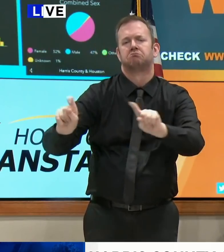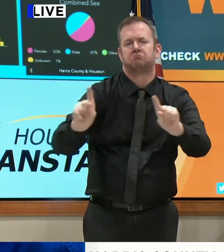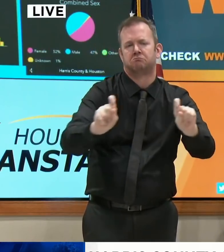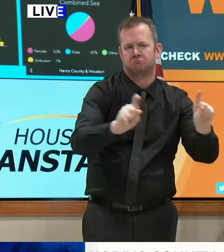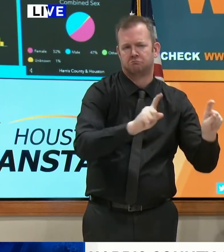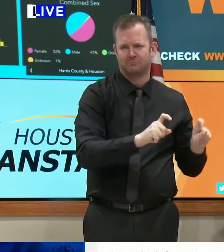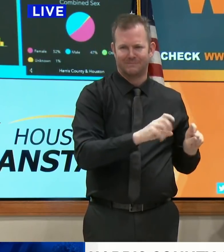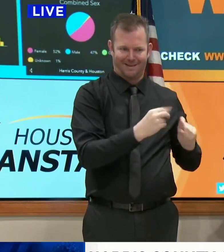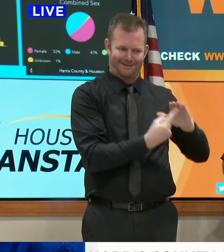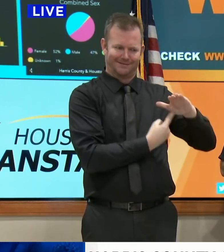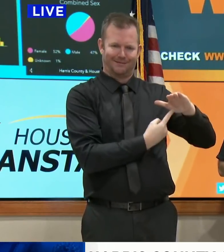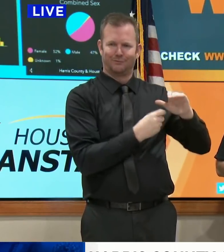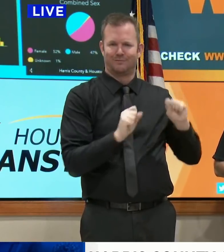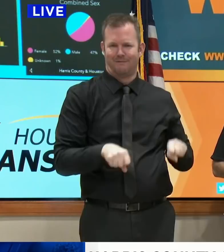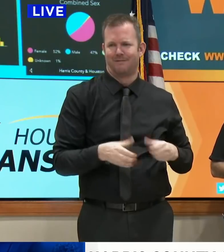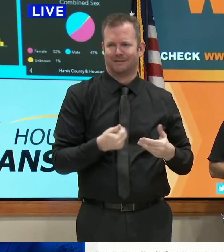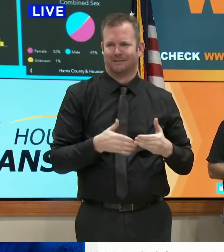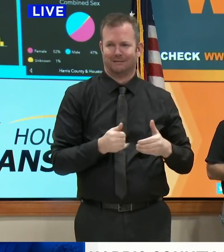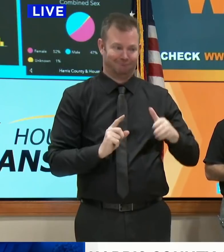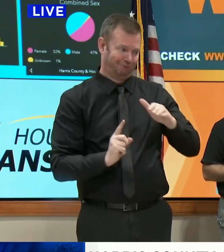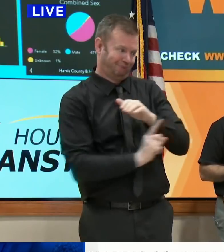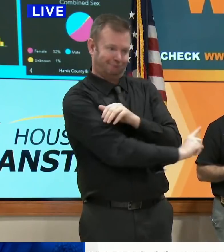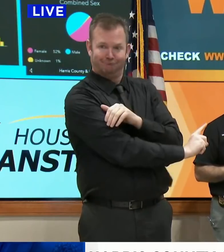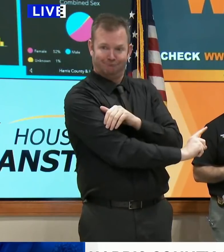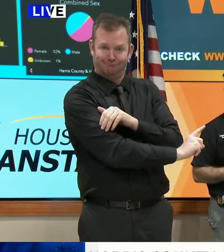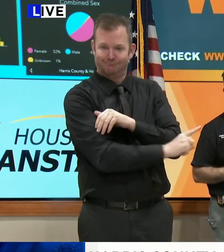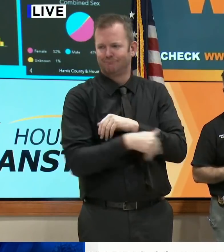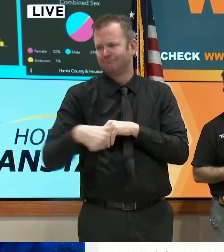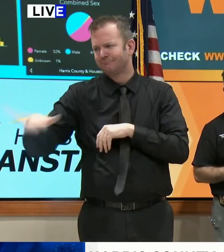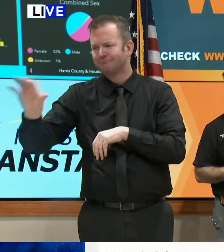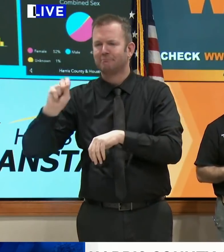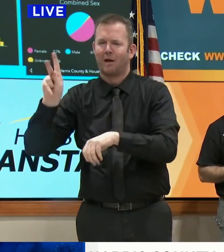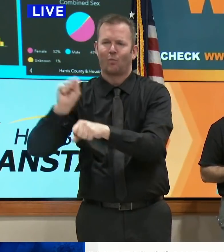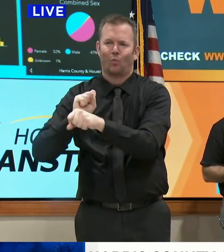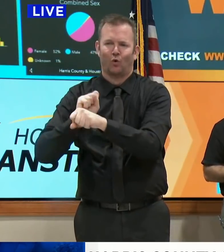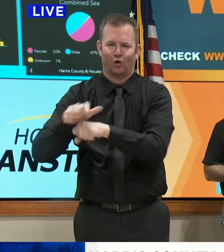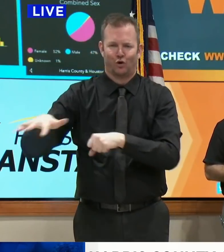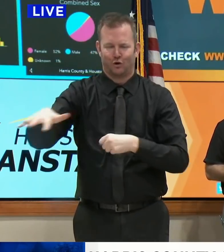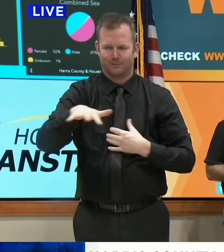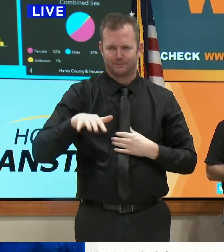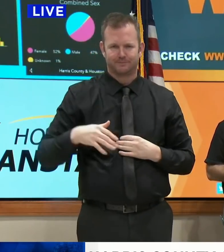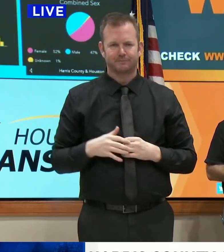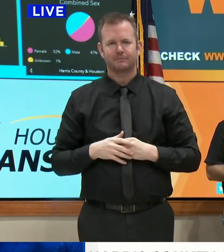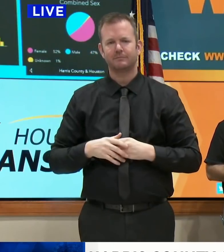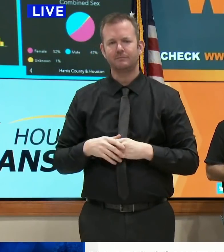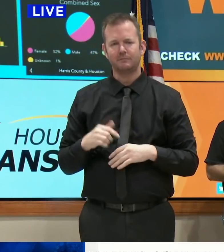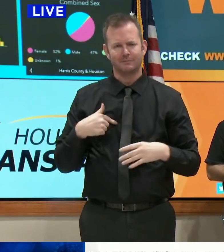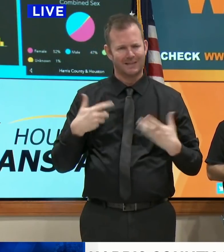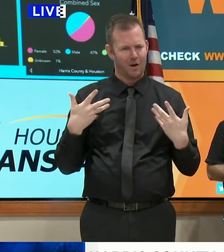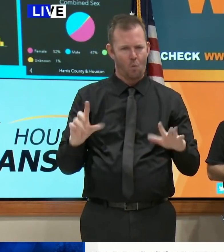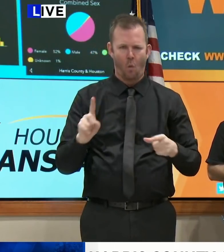so that then we can isolate and put ourselves in the best put ourselves in the best position to be able to identify position to be able to identify cases, isolate them and